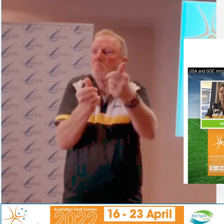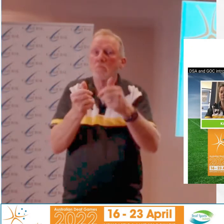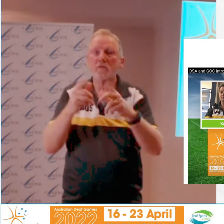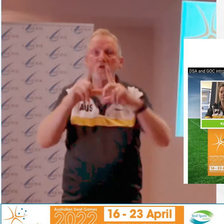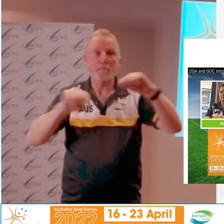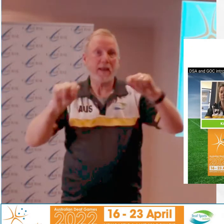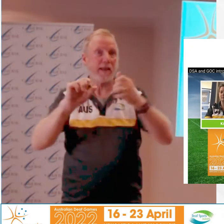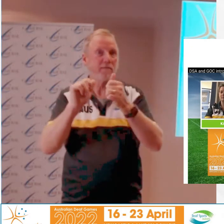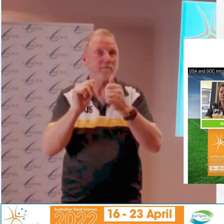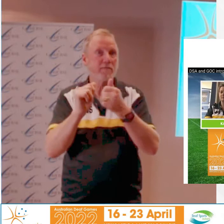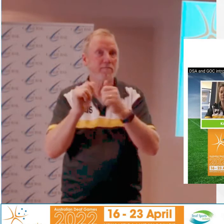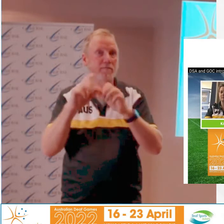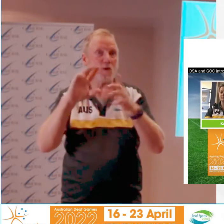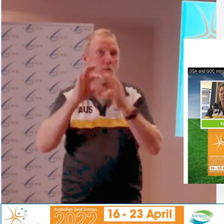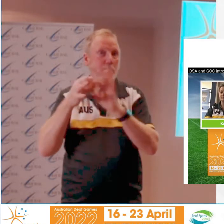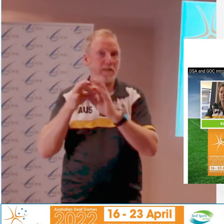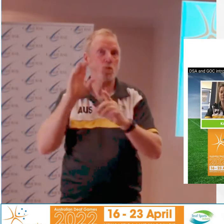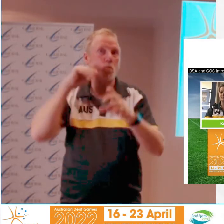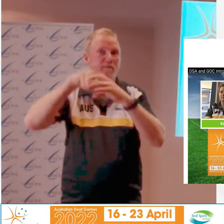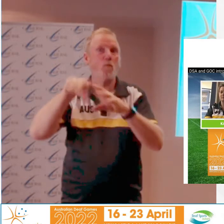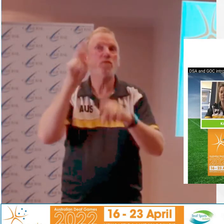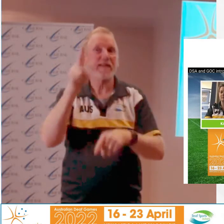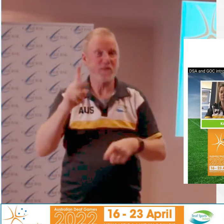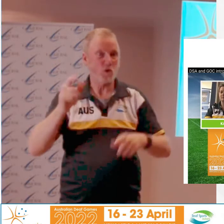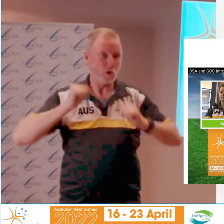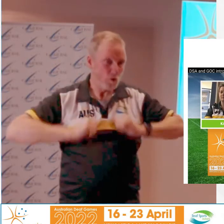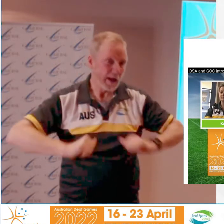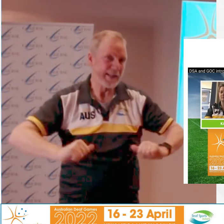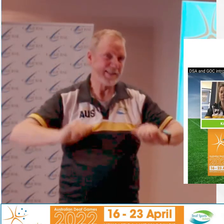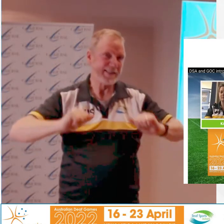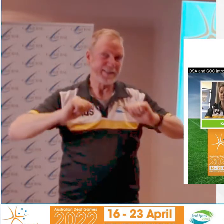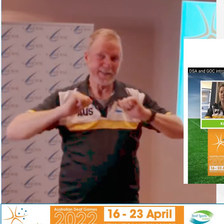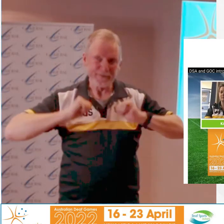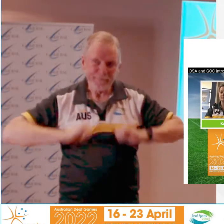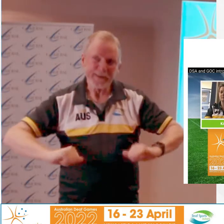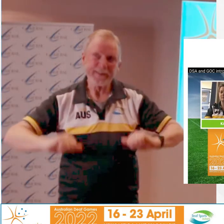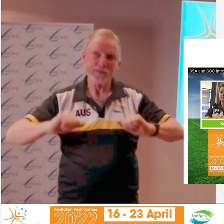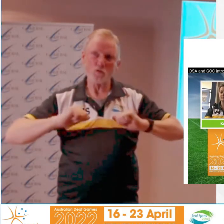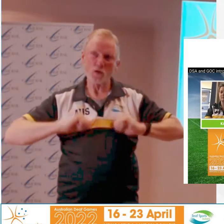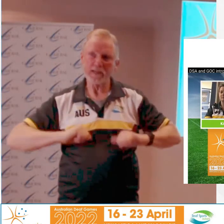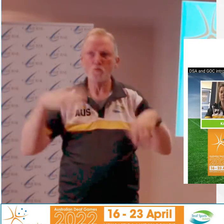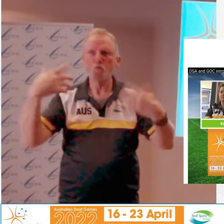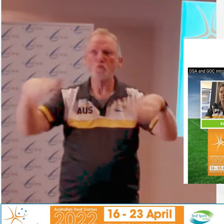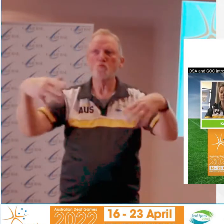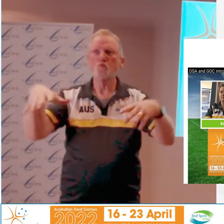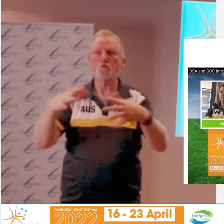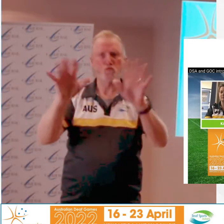issues it's a smooth sailing olympics um and she'll be able to repeat that success but she's